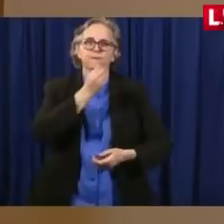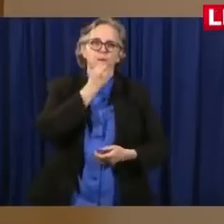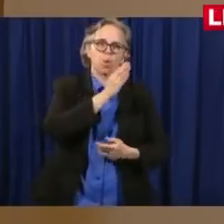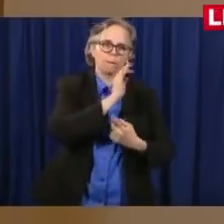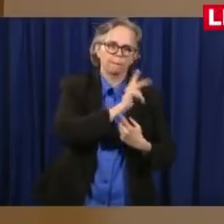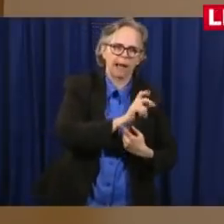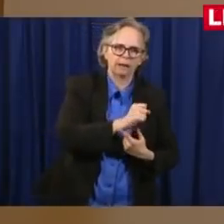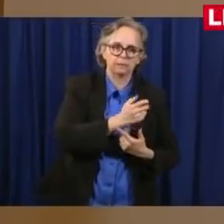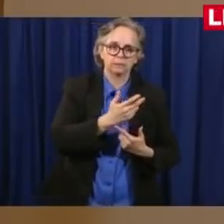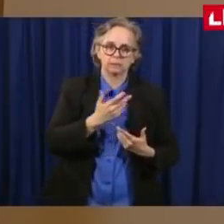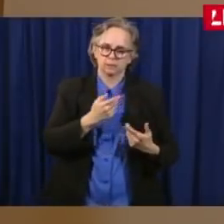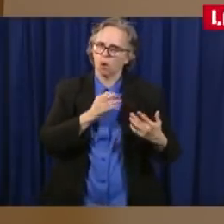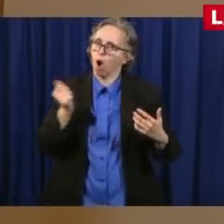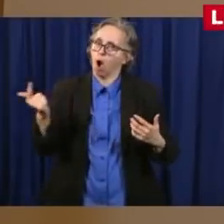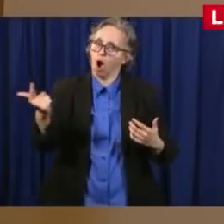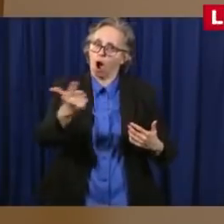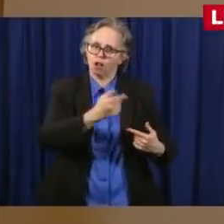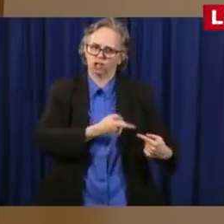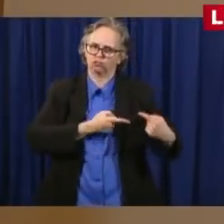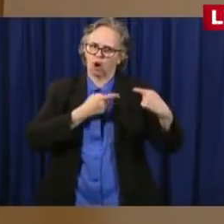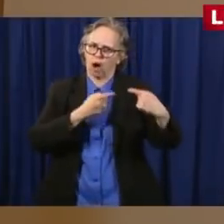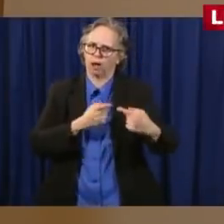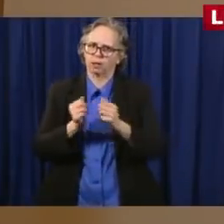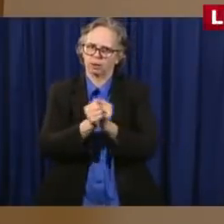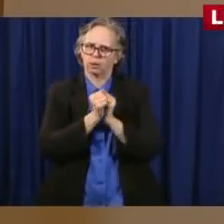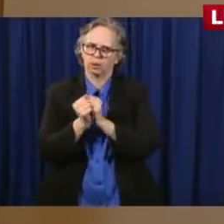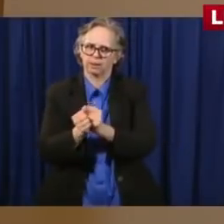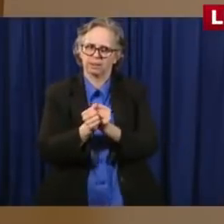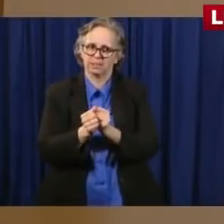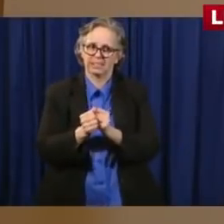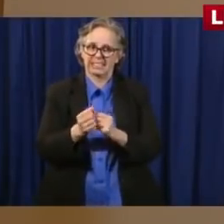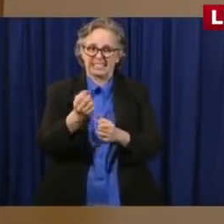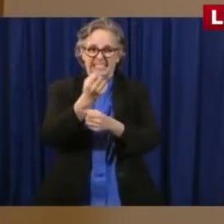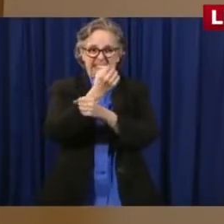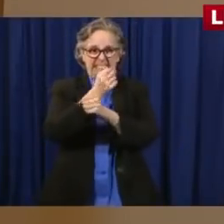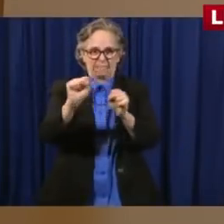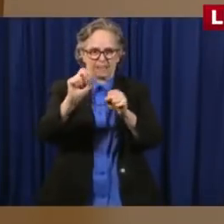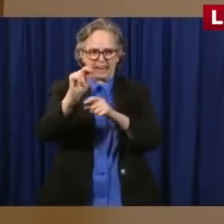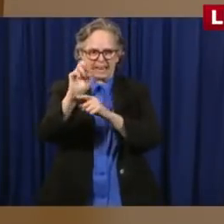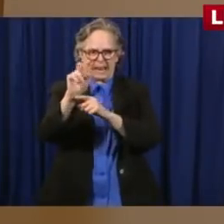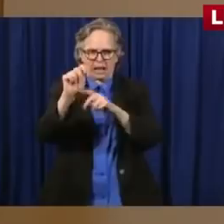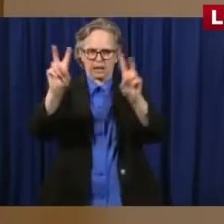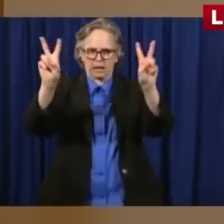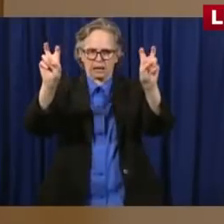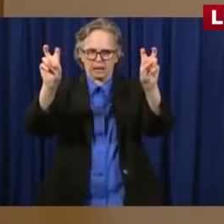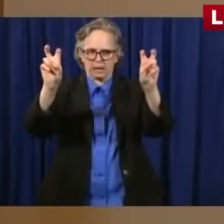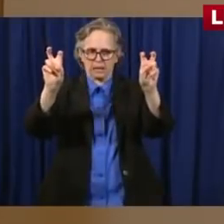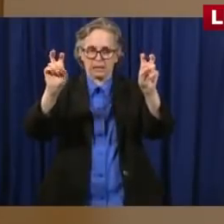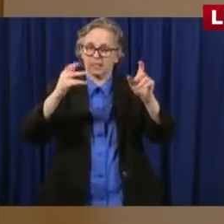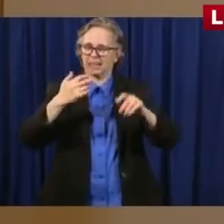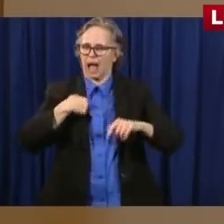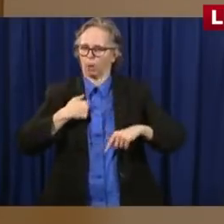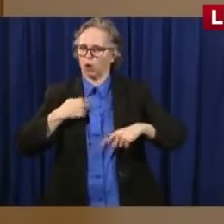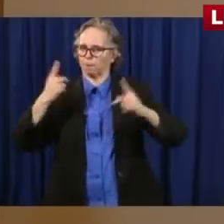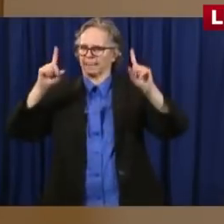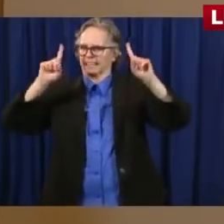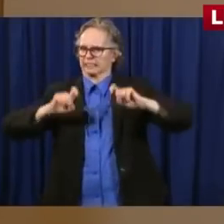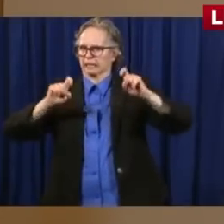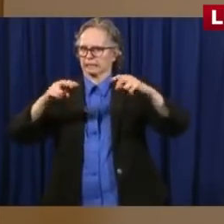OUR PHILANTHROPIES WILL COME TO THE TABLE AND TRY TO HELP. WE ARE ALL STRUGGLING.